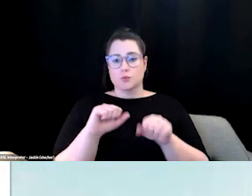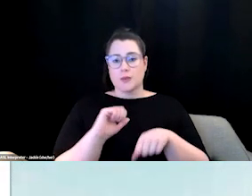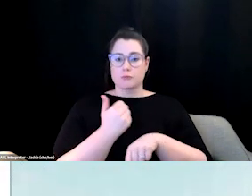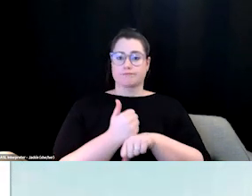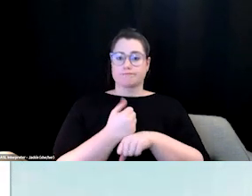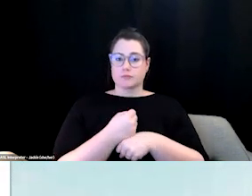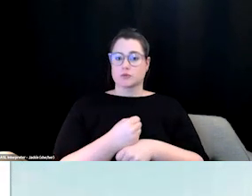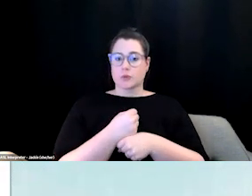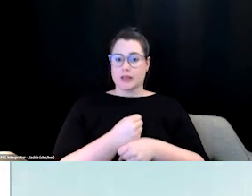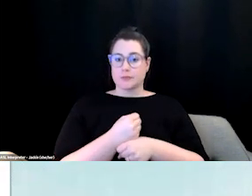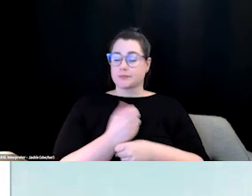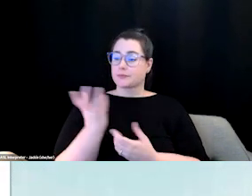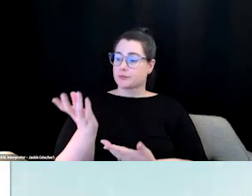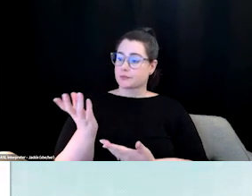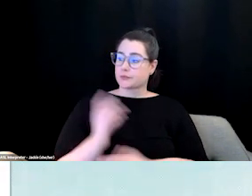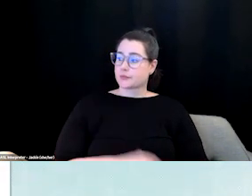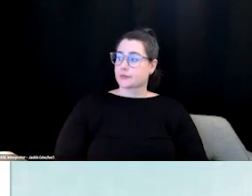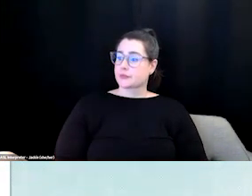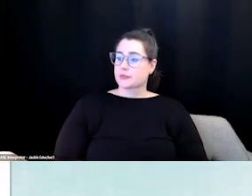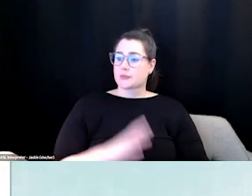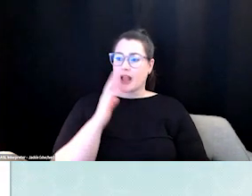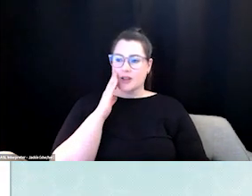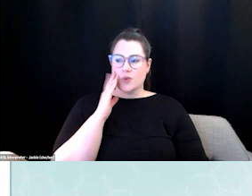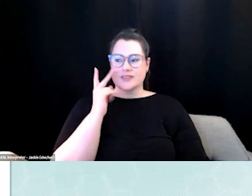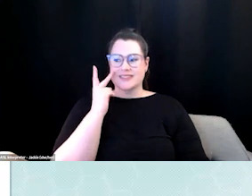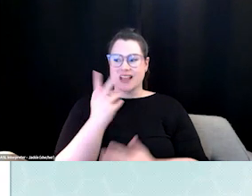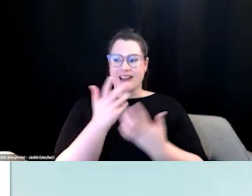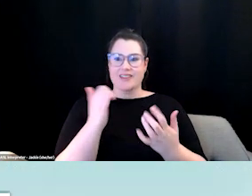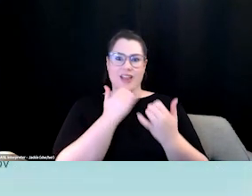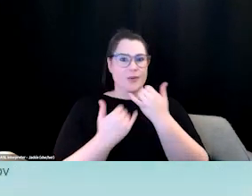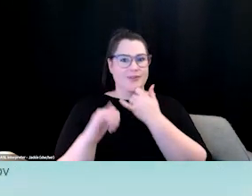So I just click on this button. I know you might see a lot of error messages. That's because we just started on this proposal.